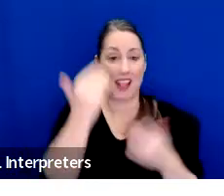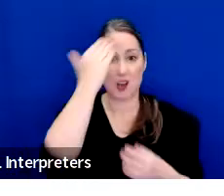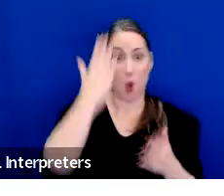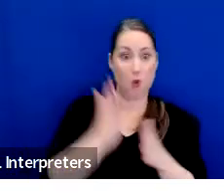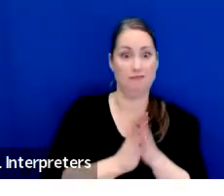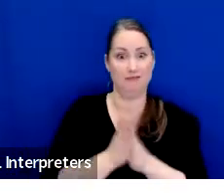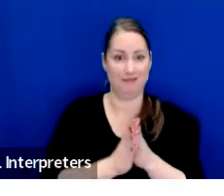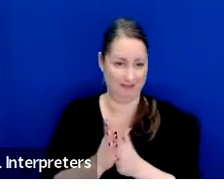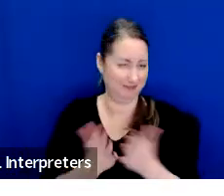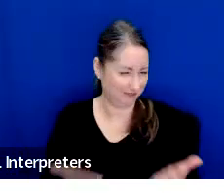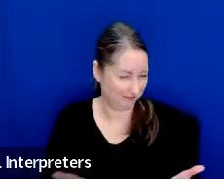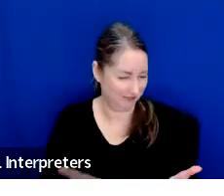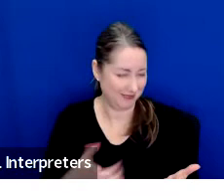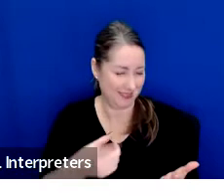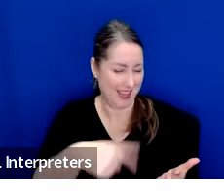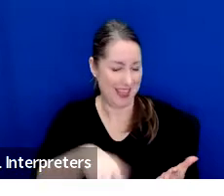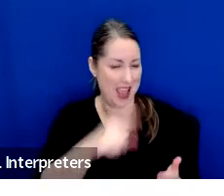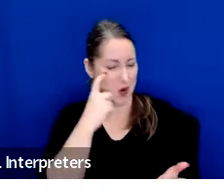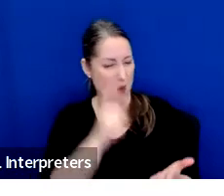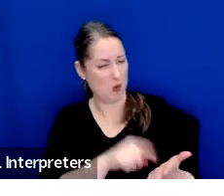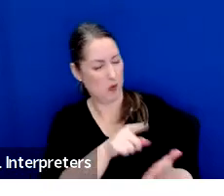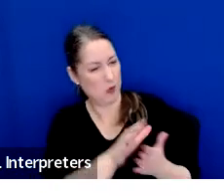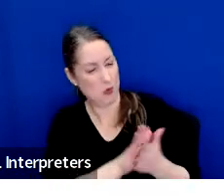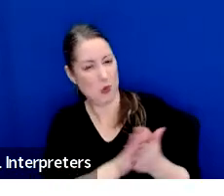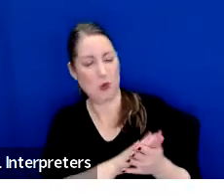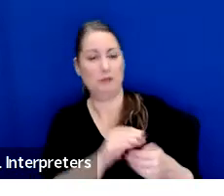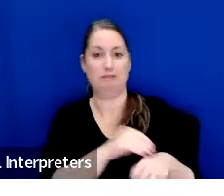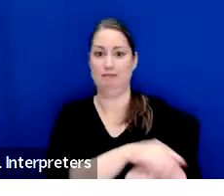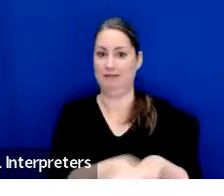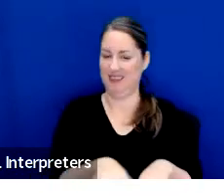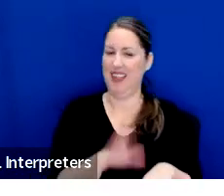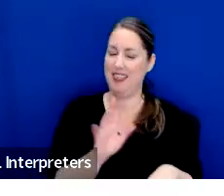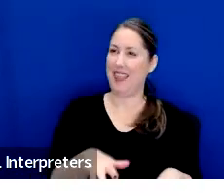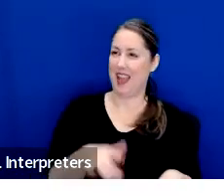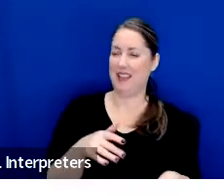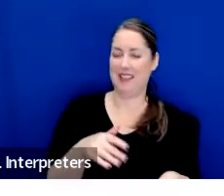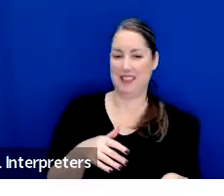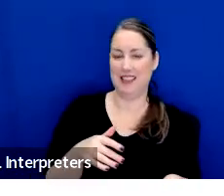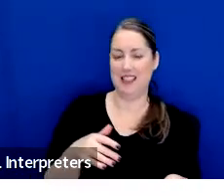So it was a shift and it probably was a few semesters that I started to shift.